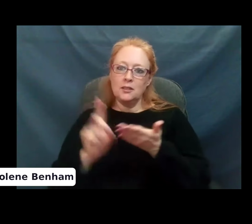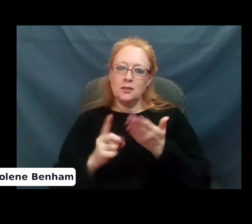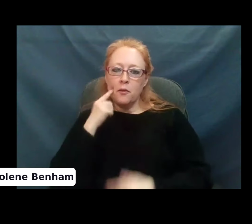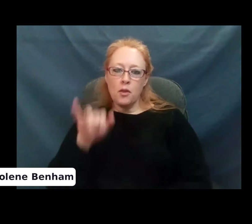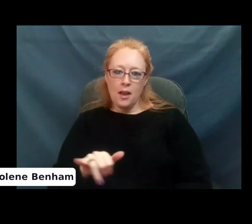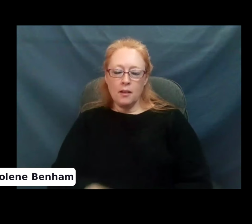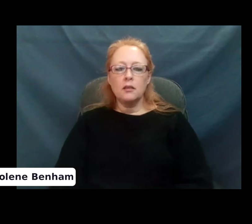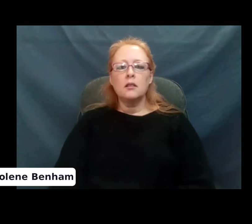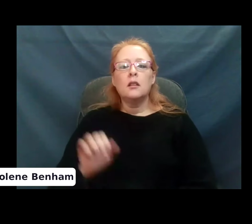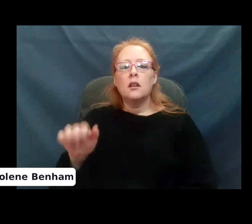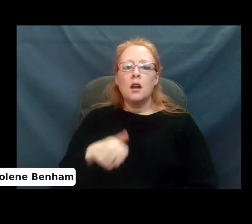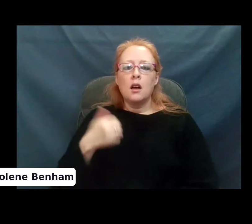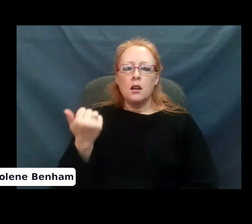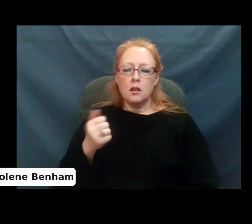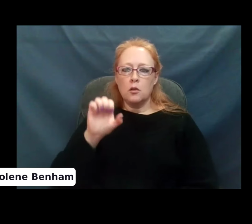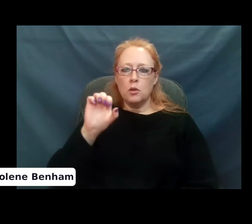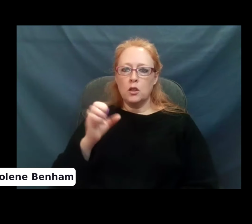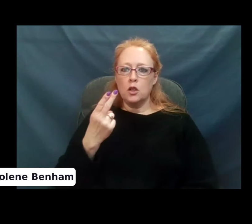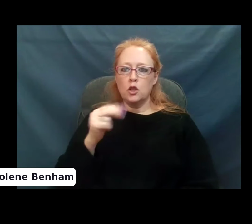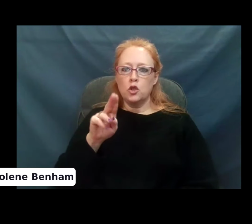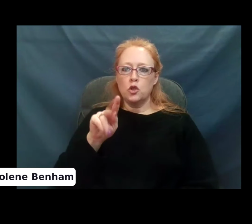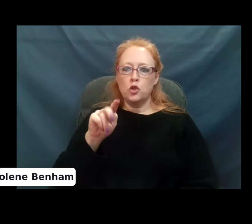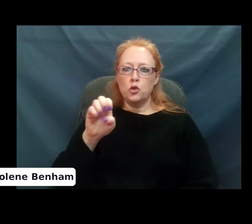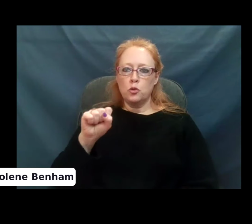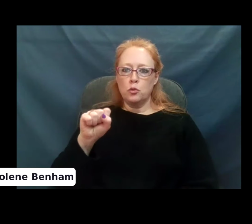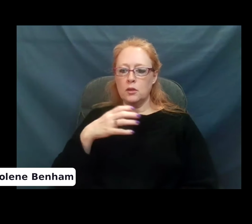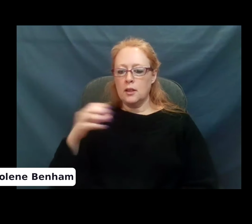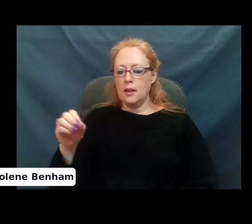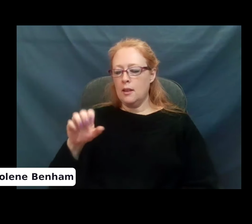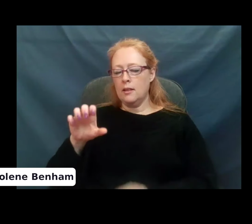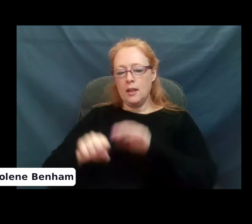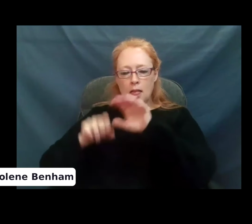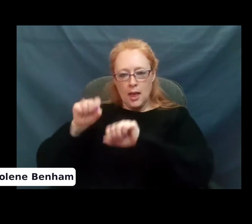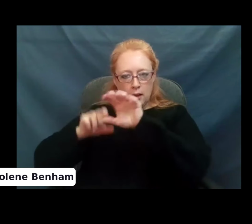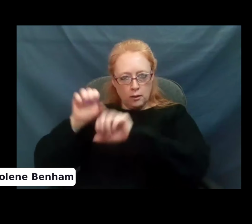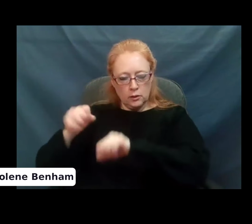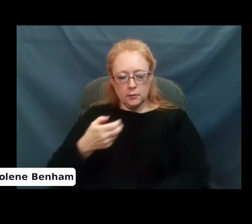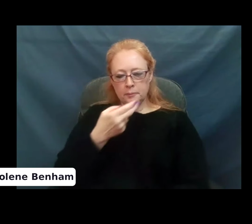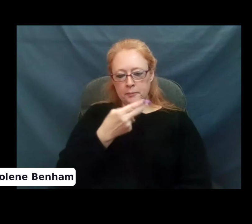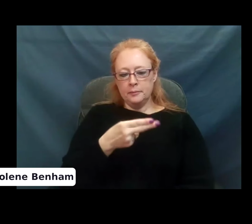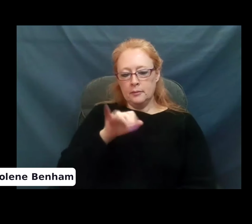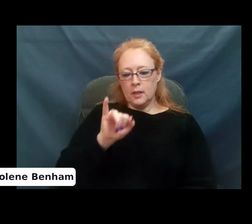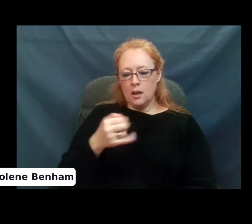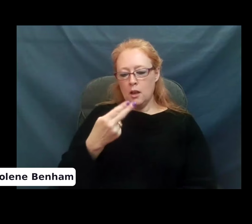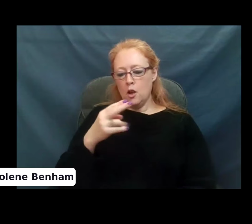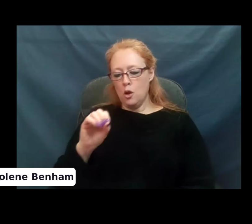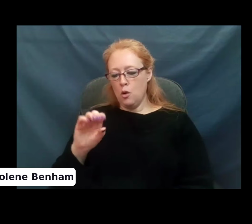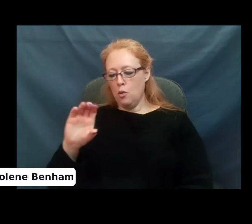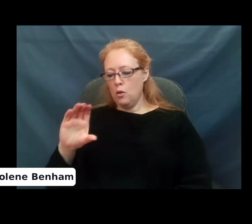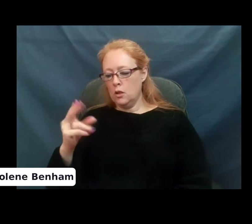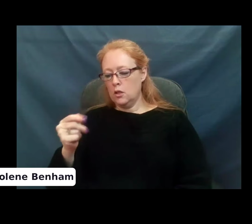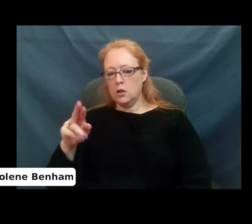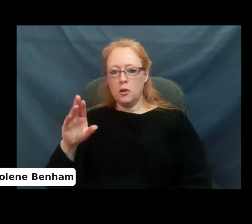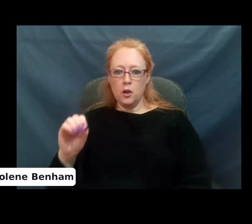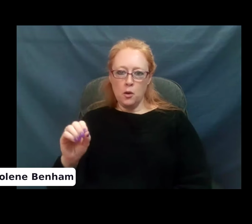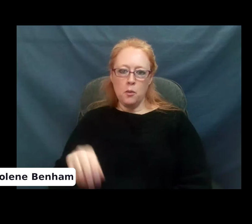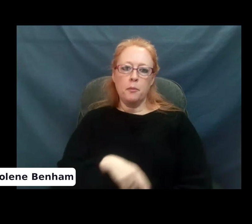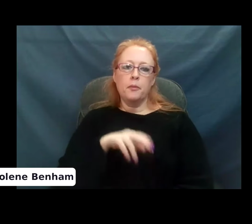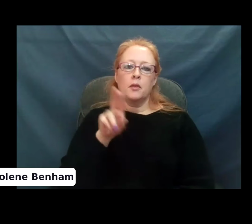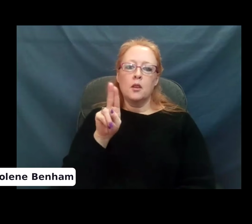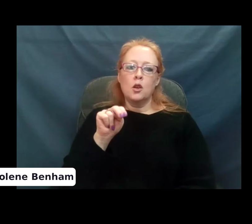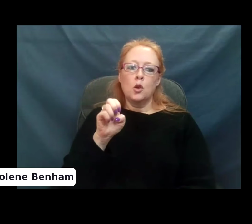Angie: And again you can buy several devices on Amazon that are specific designed for that.